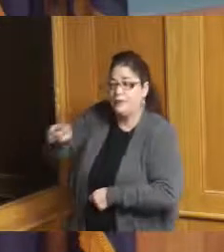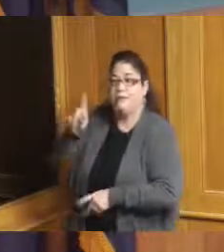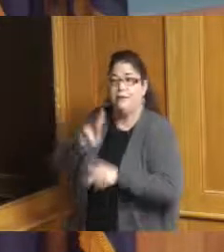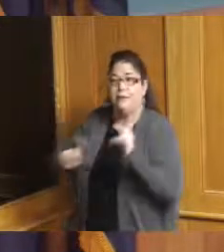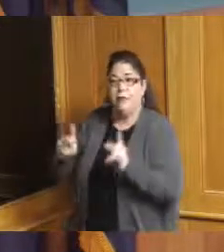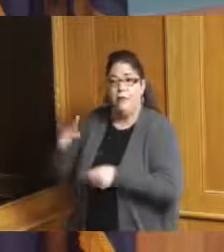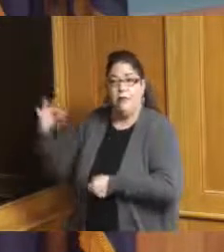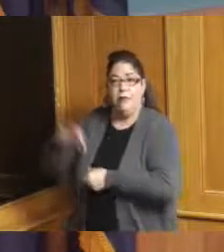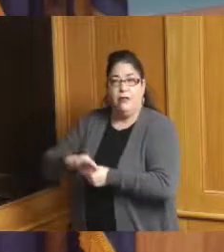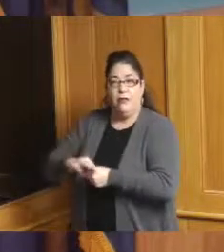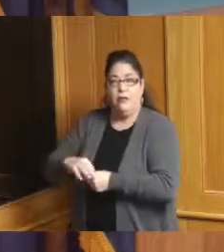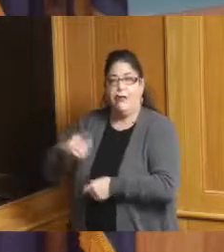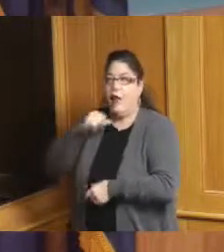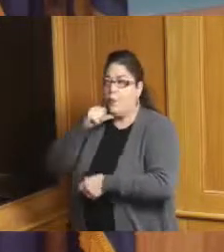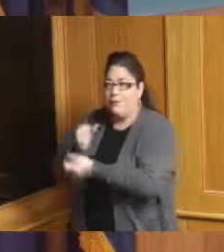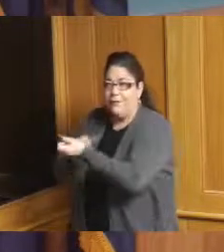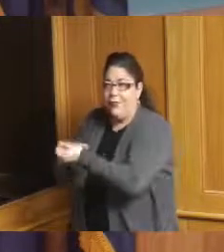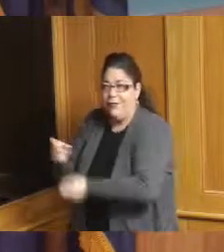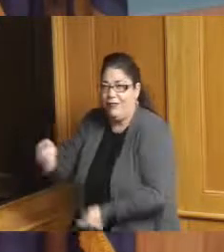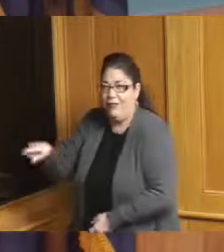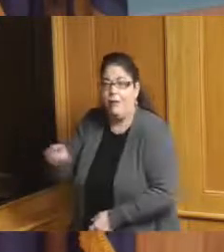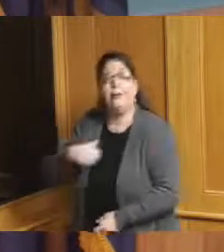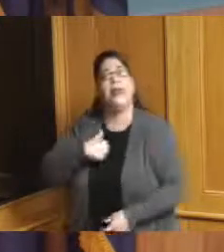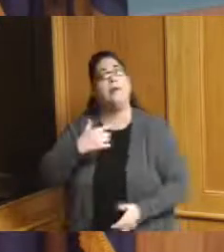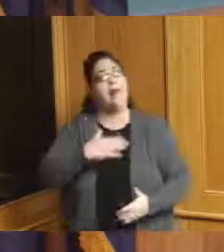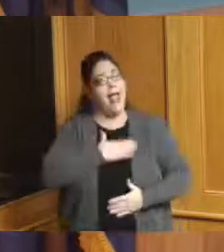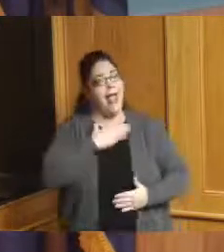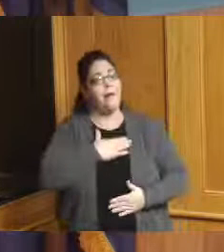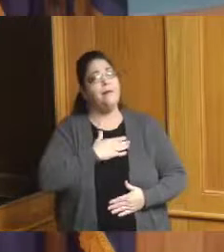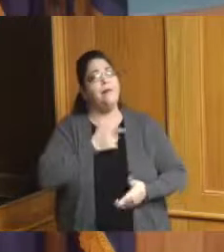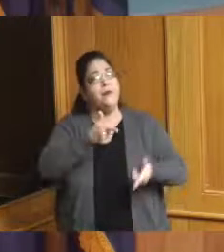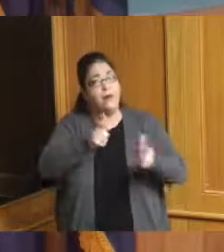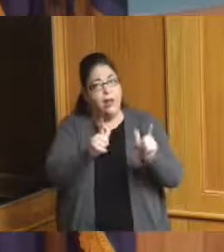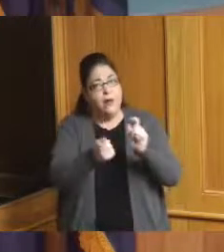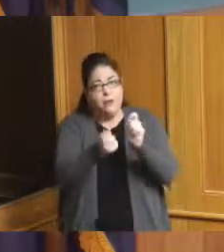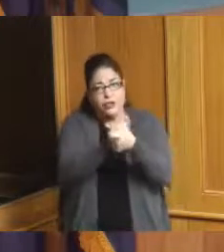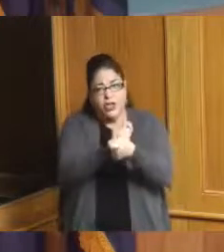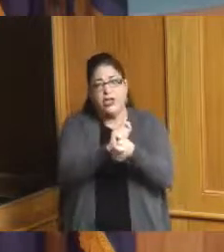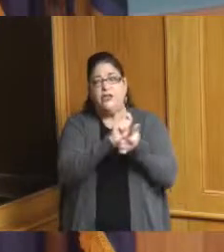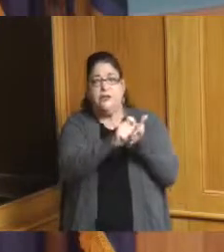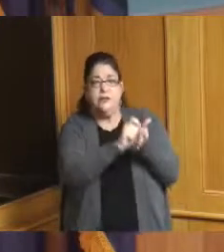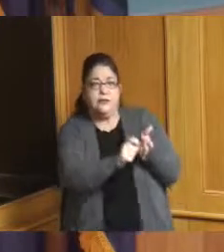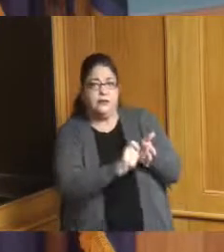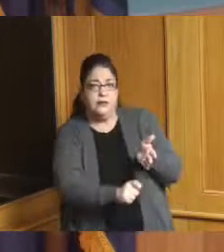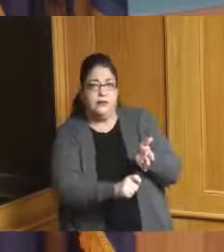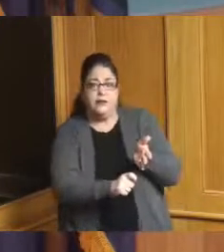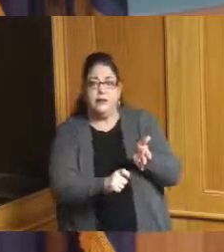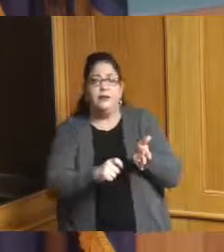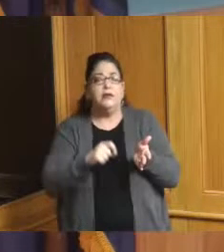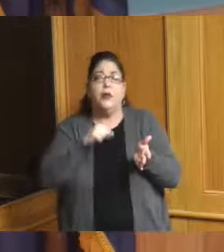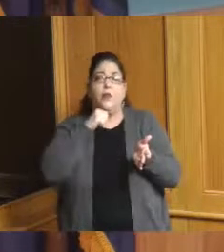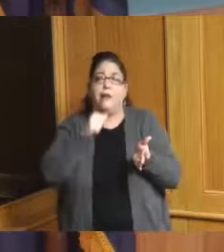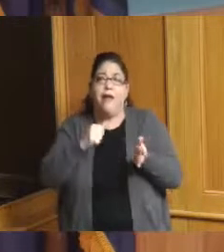be supporting but I'm happy that some changes was made in this that would not prohibit me from